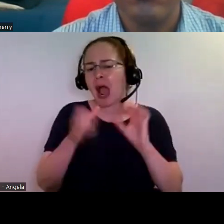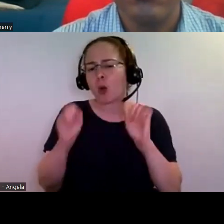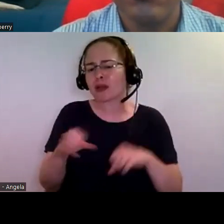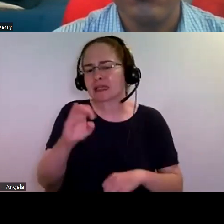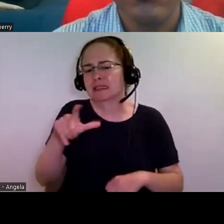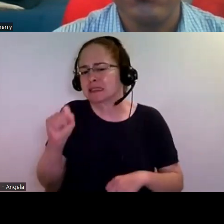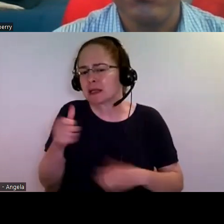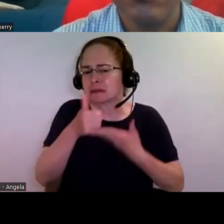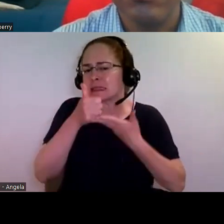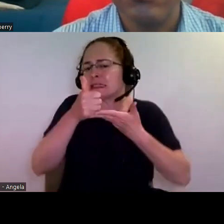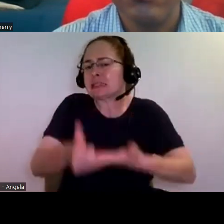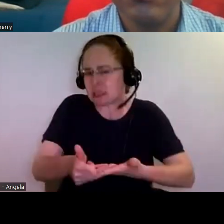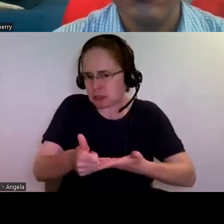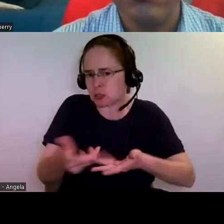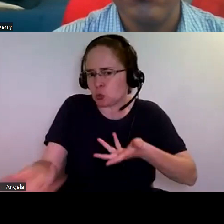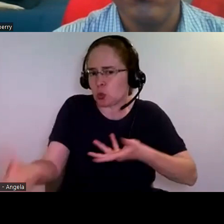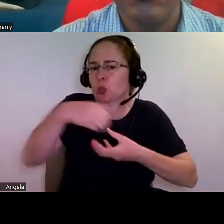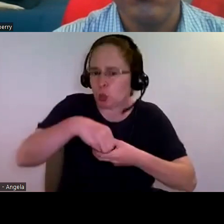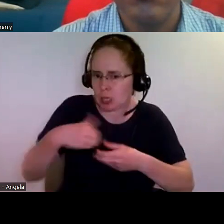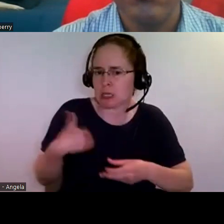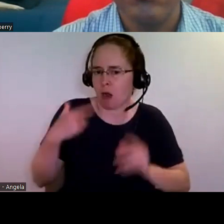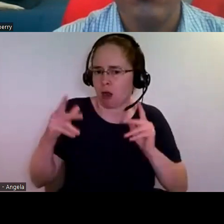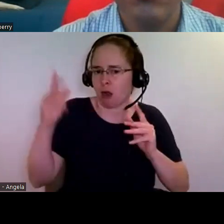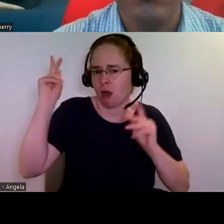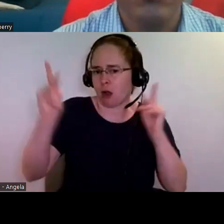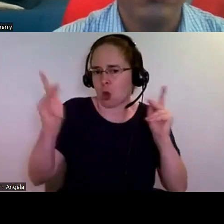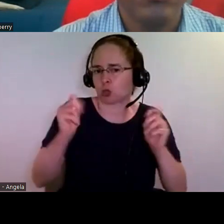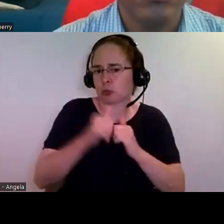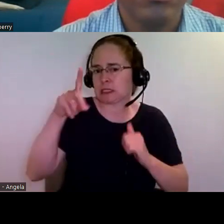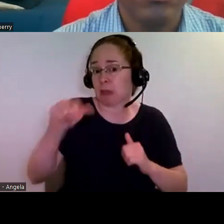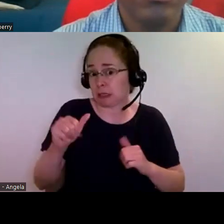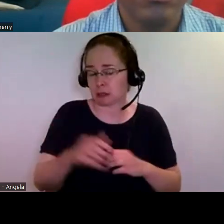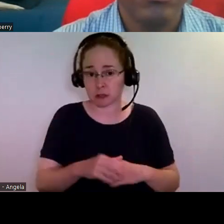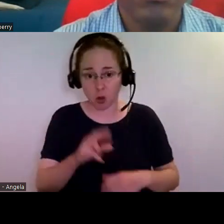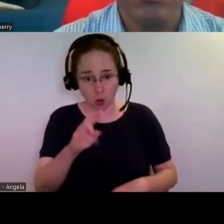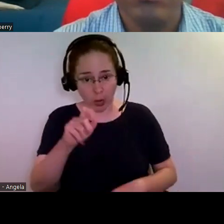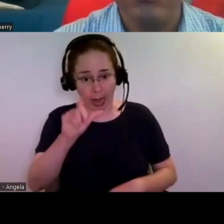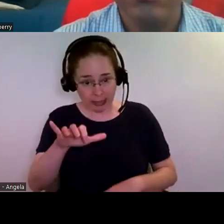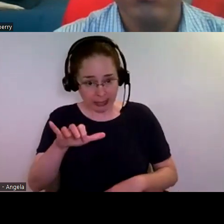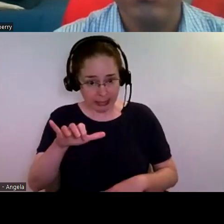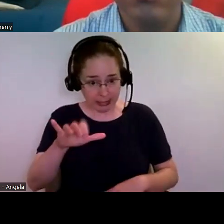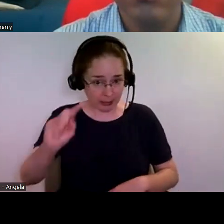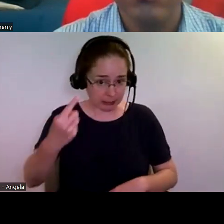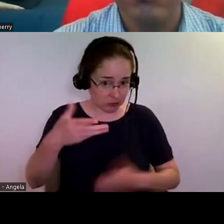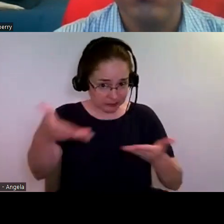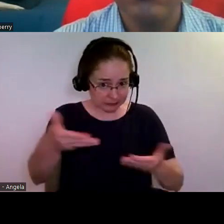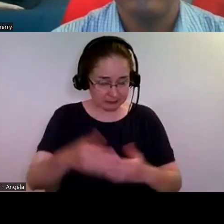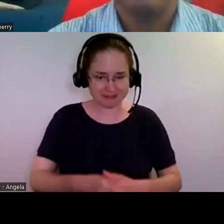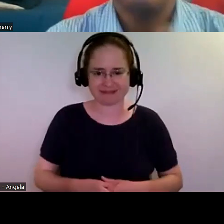engaging young adults with disabilities? So Riley, we're starting off with you.